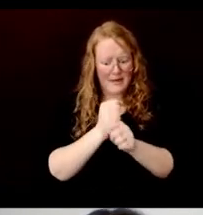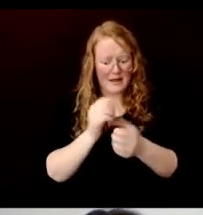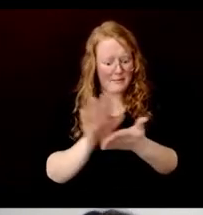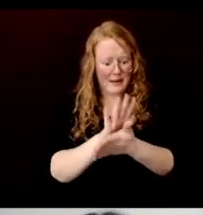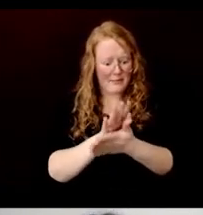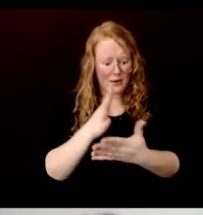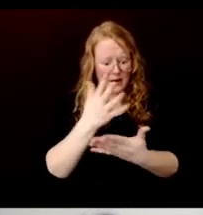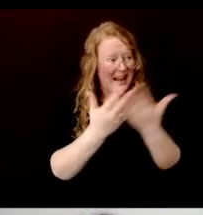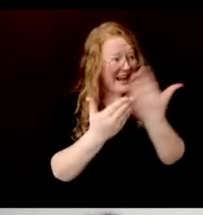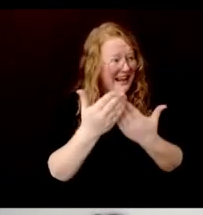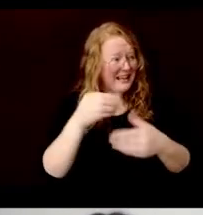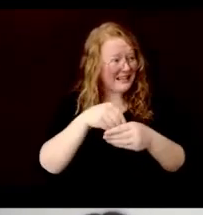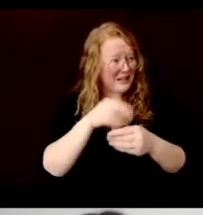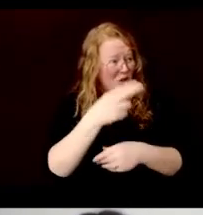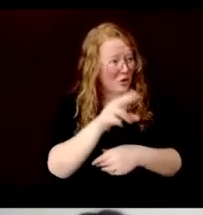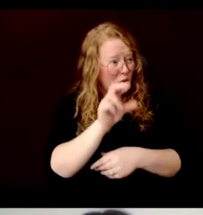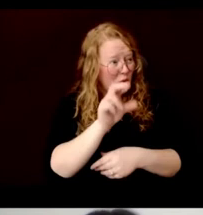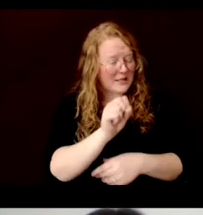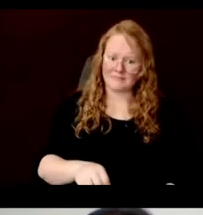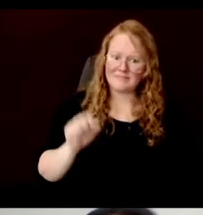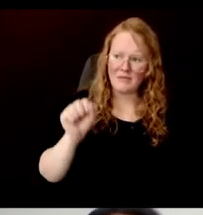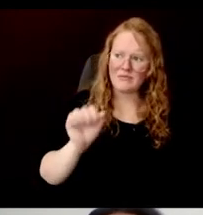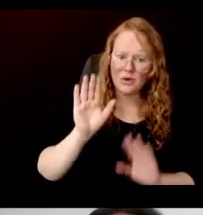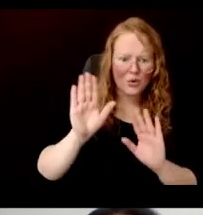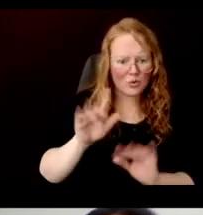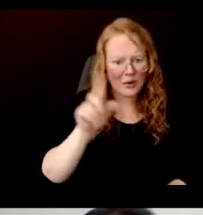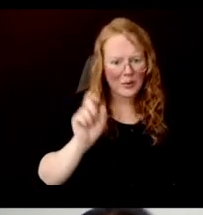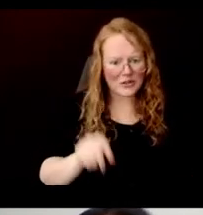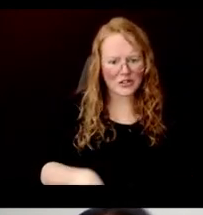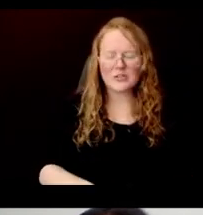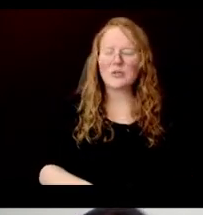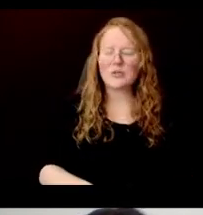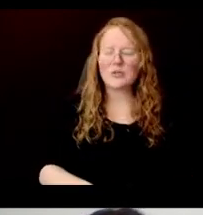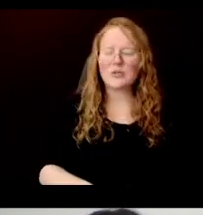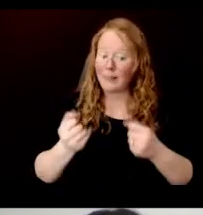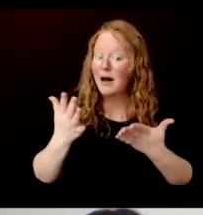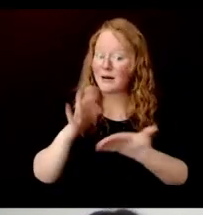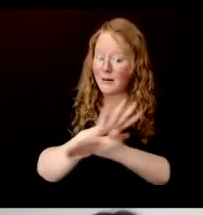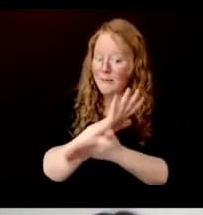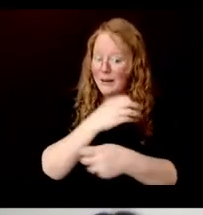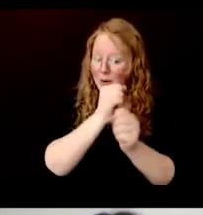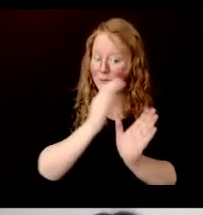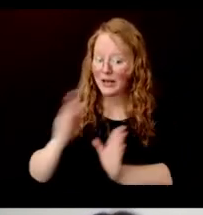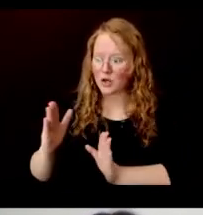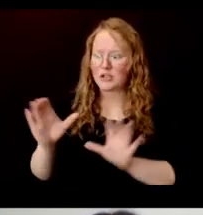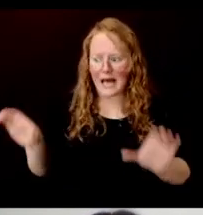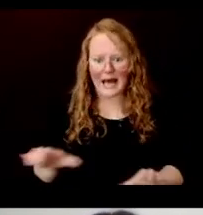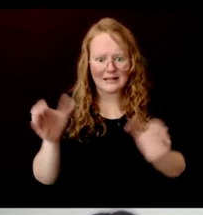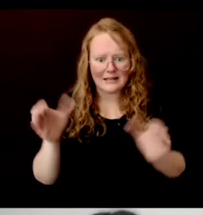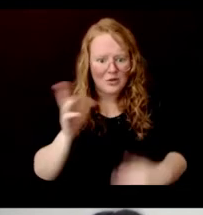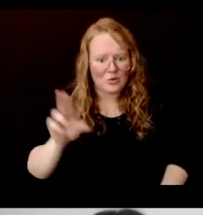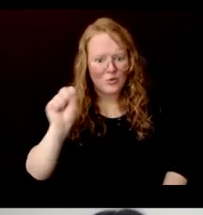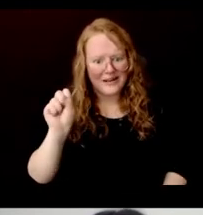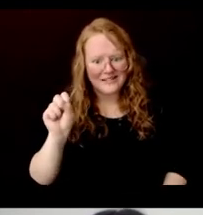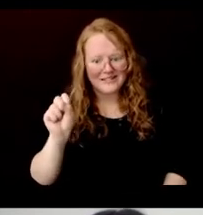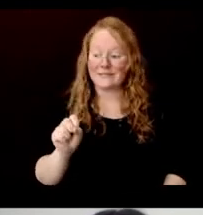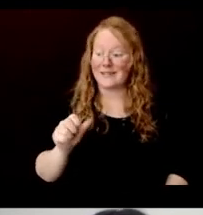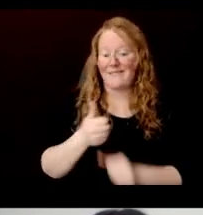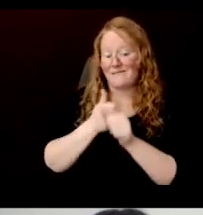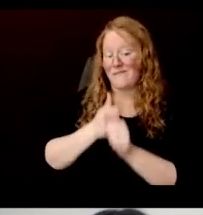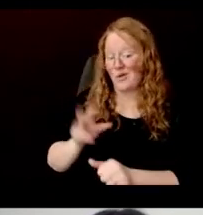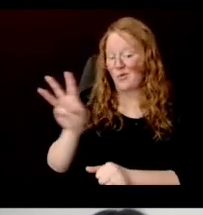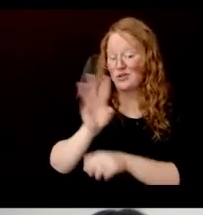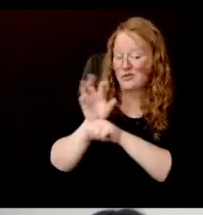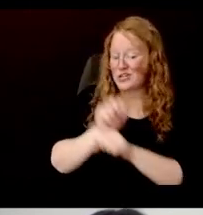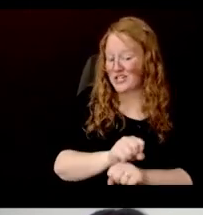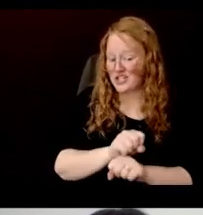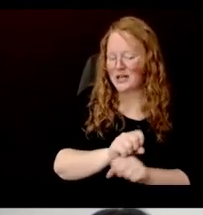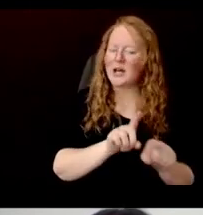That is a great question. A lot of papermakers are active in the U.S. Both that follow the western tradition of making sheets as well as eastern tradition.